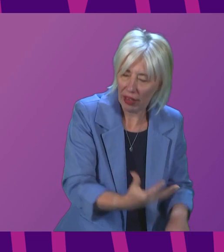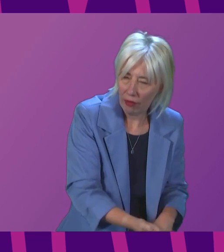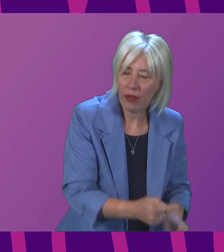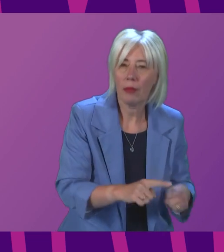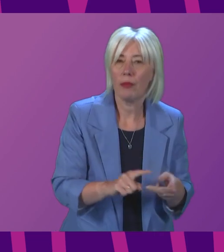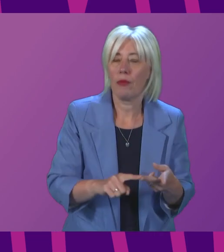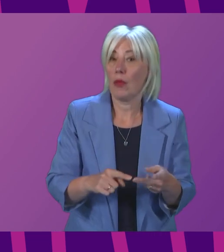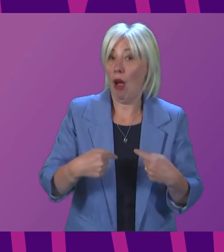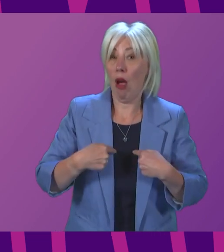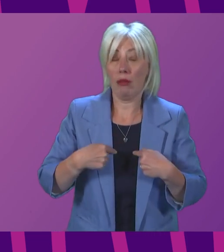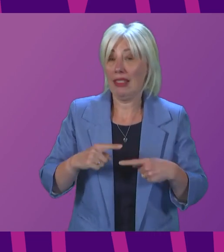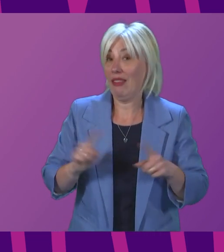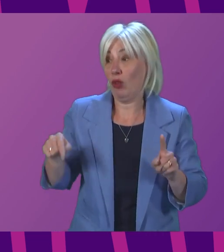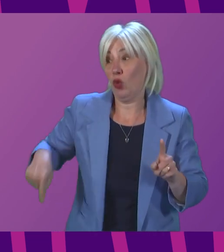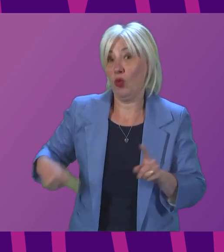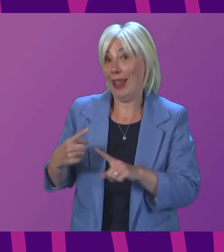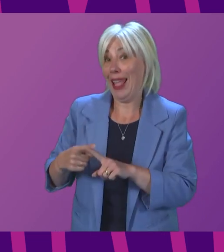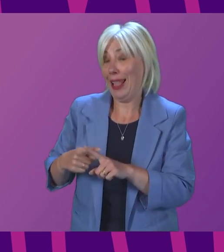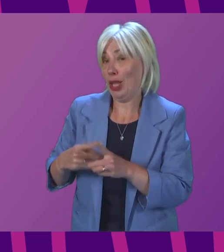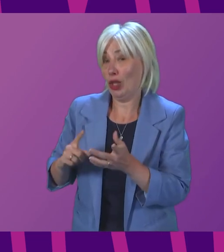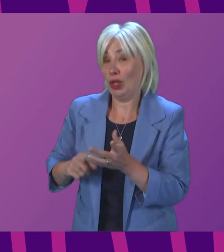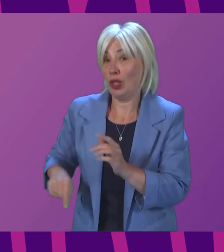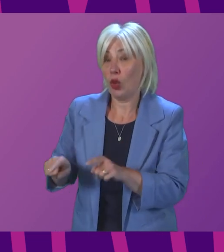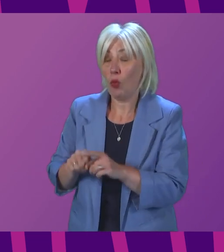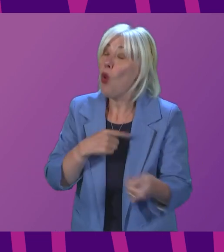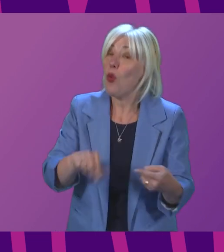Unlike the Government south of the border, we have protected the council tax reduction